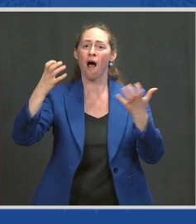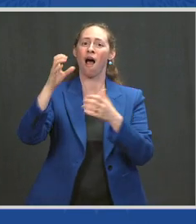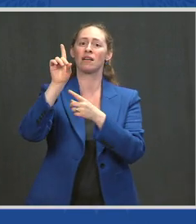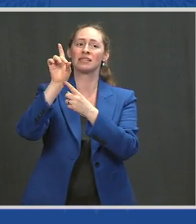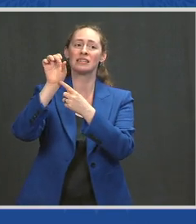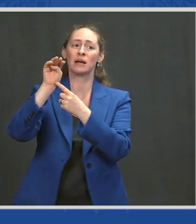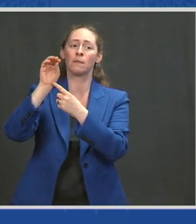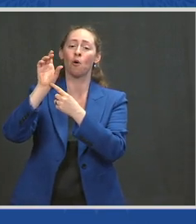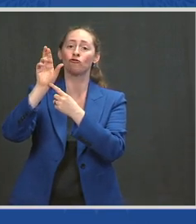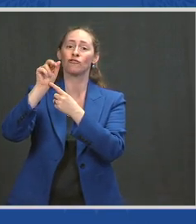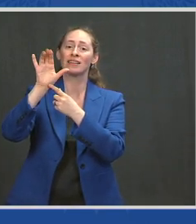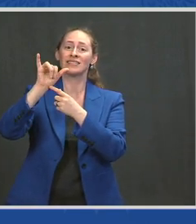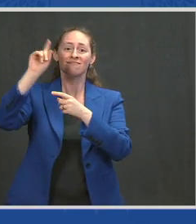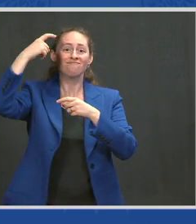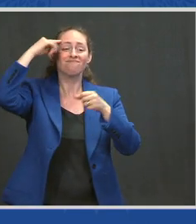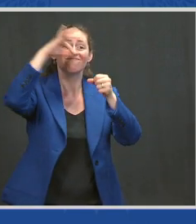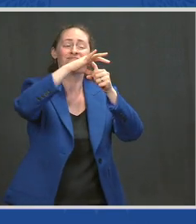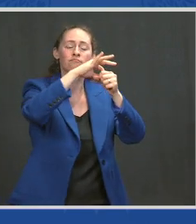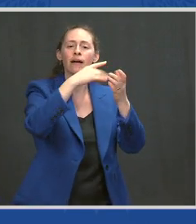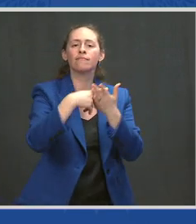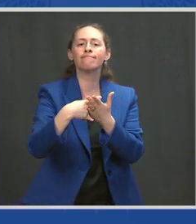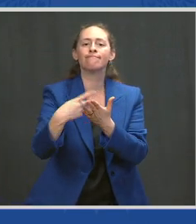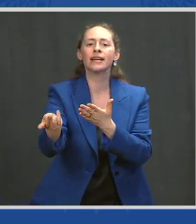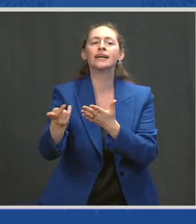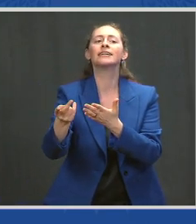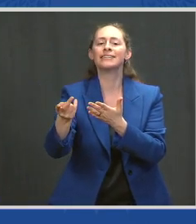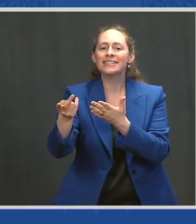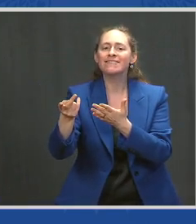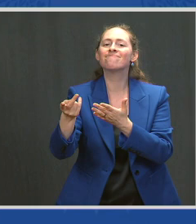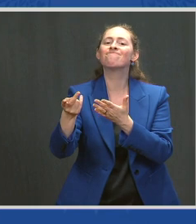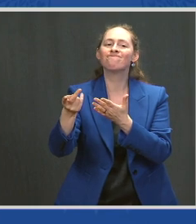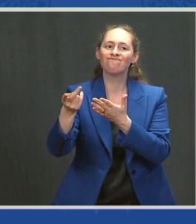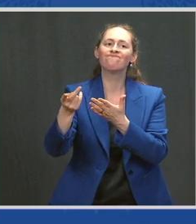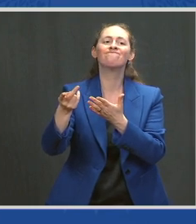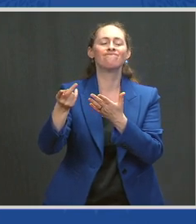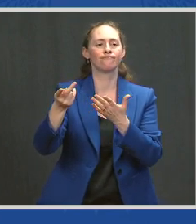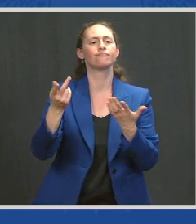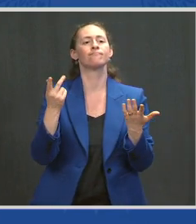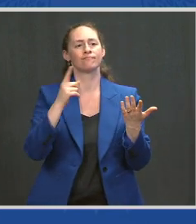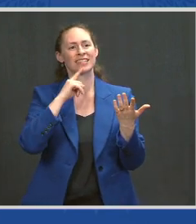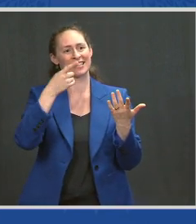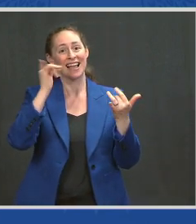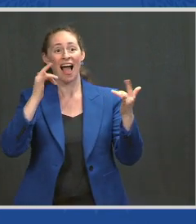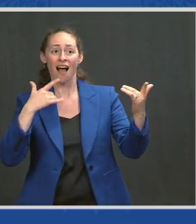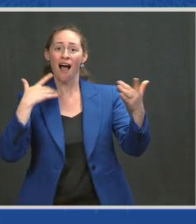great race among Russian intellectuals